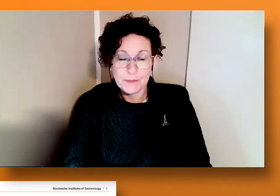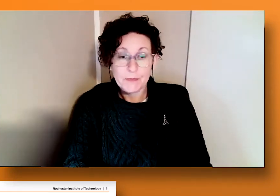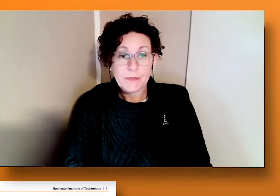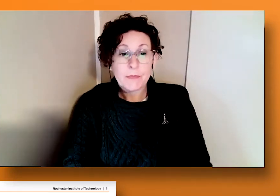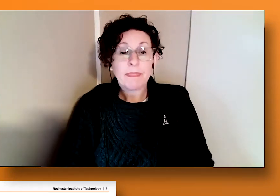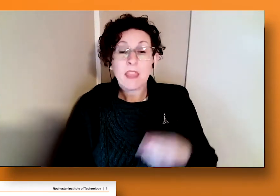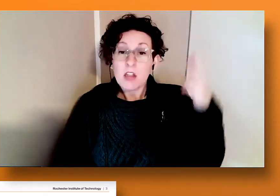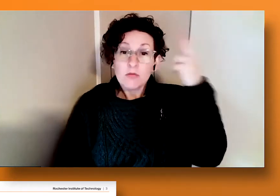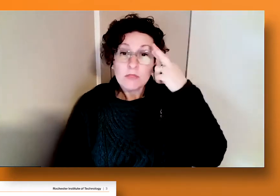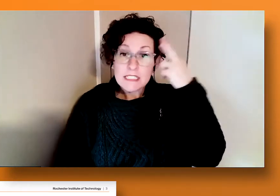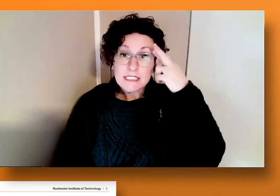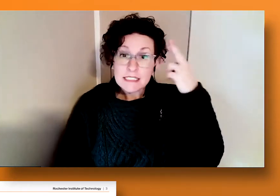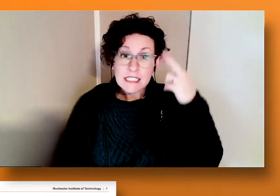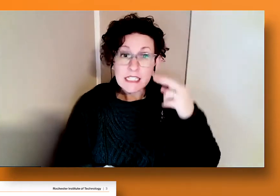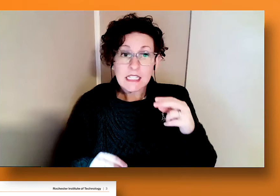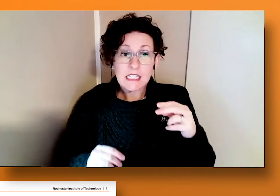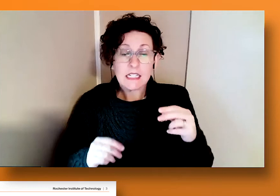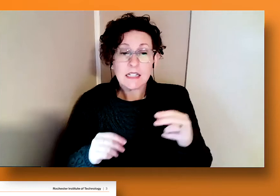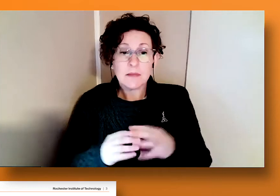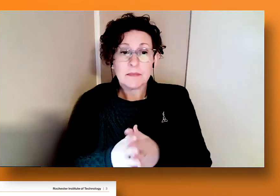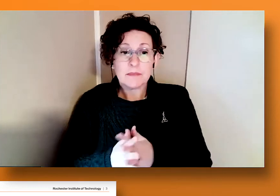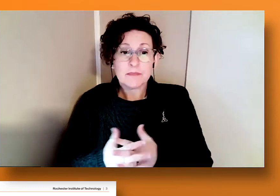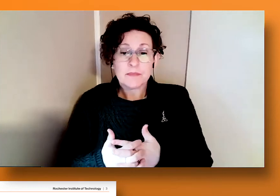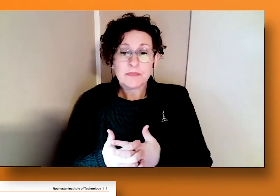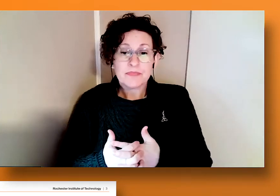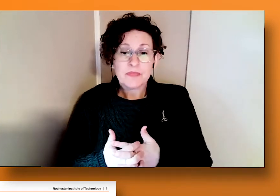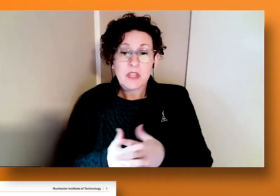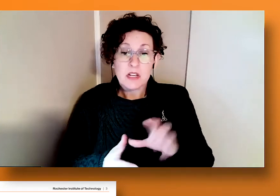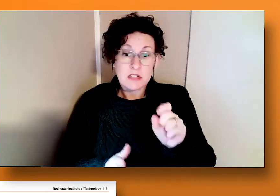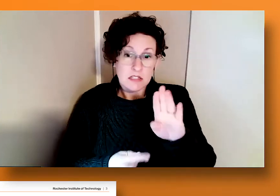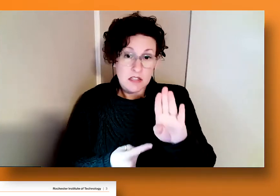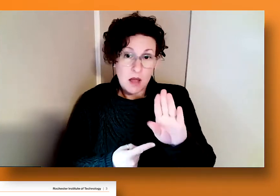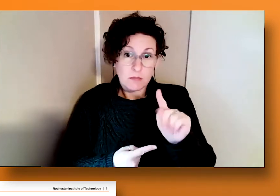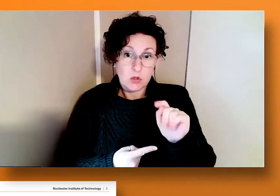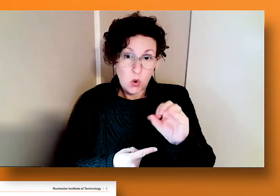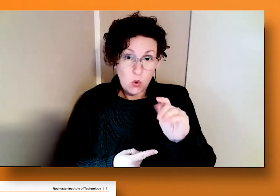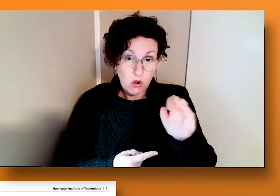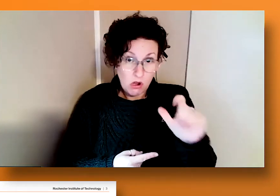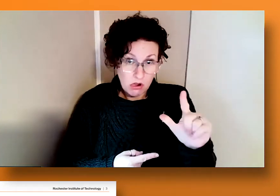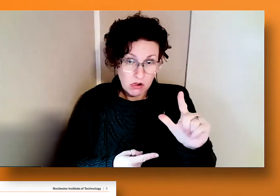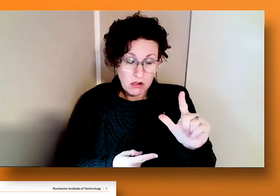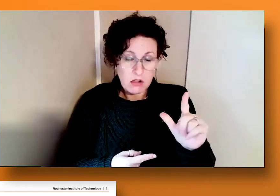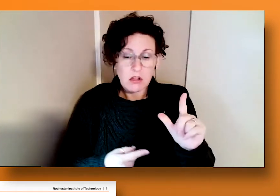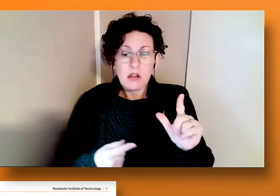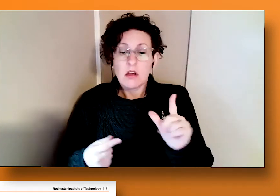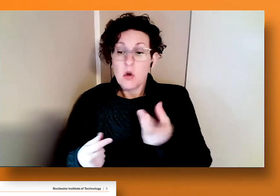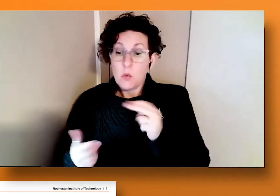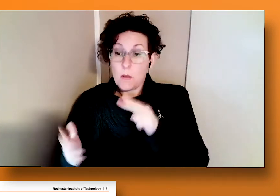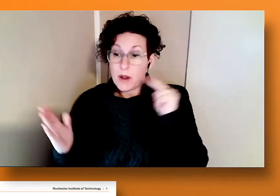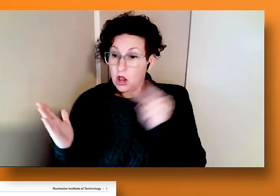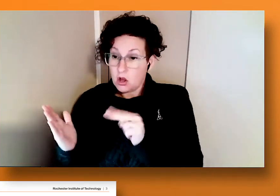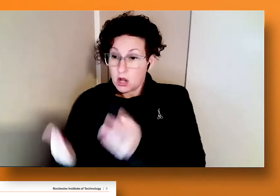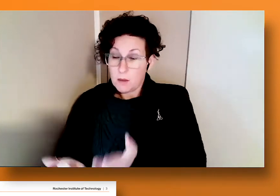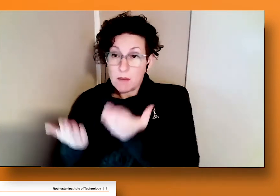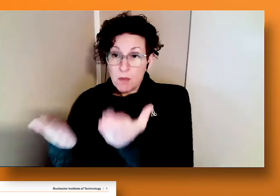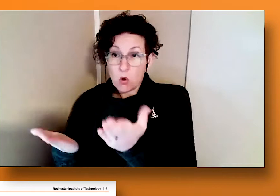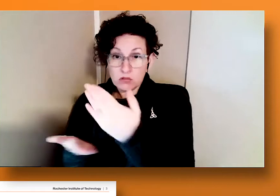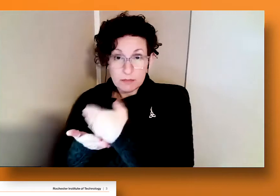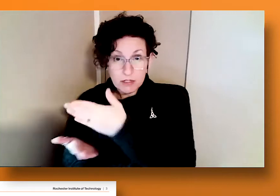The reason for this is because a lot of times when we're working with a proposed budget,